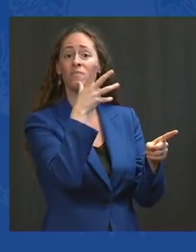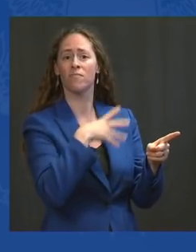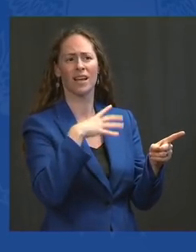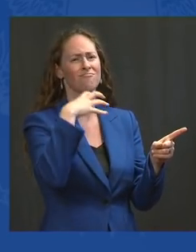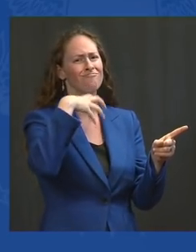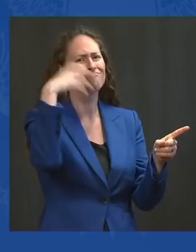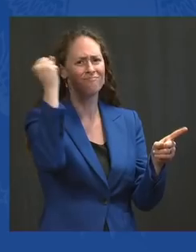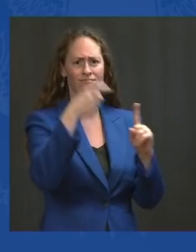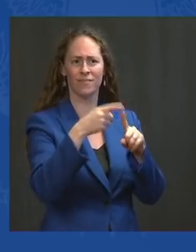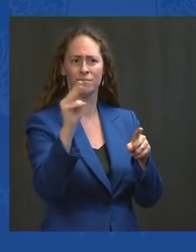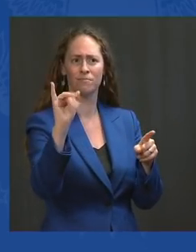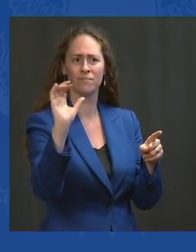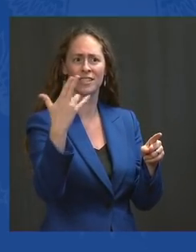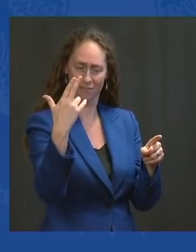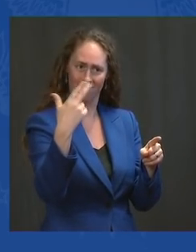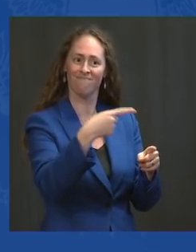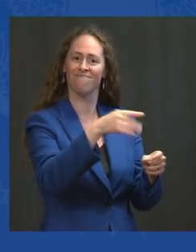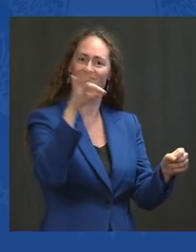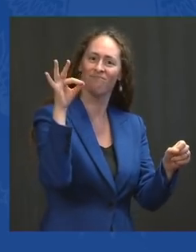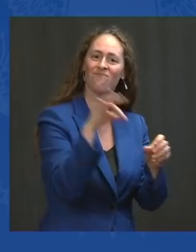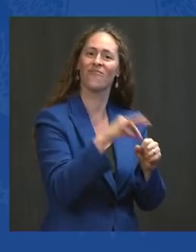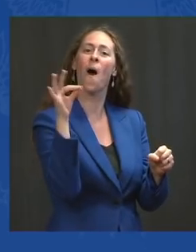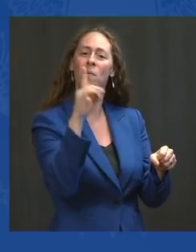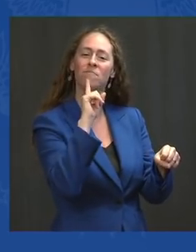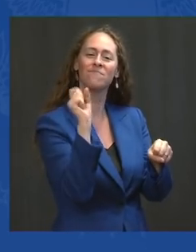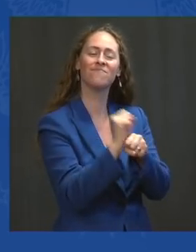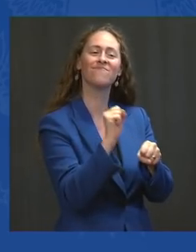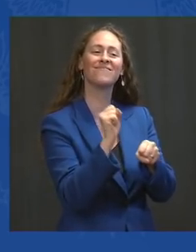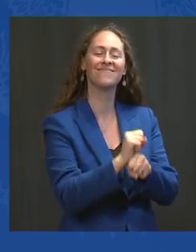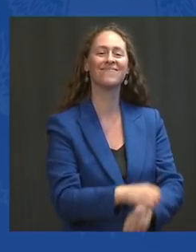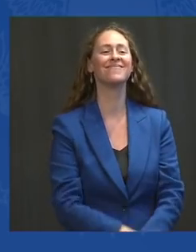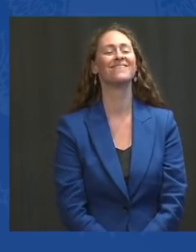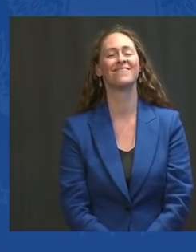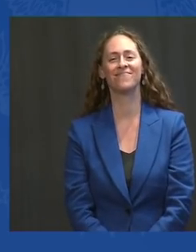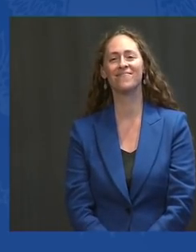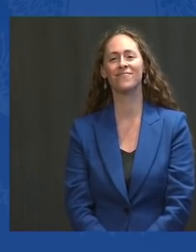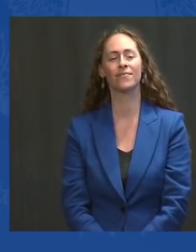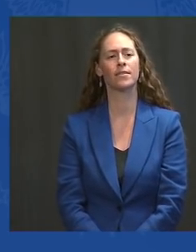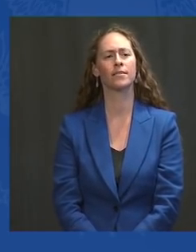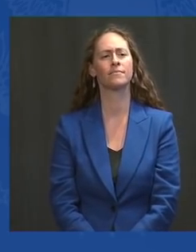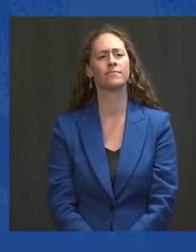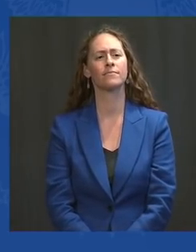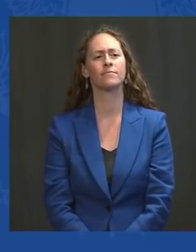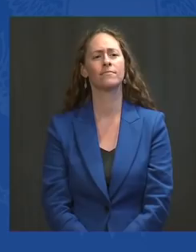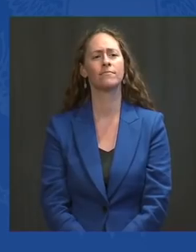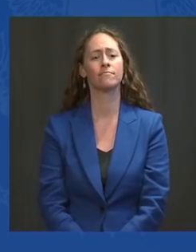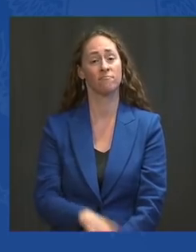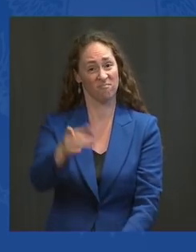72nd consecutive election. You know what she said? She said this election was, quote,